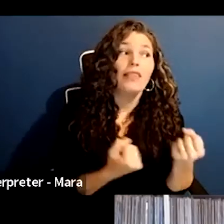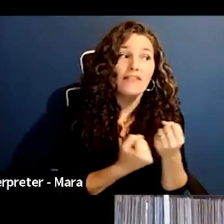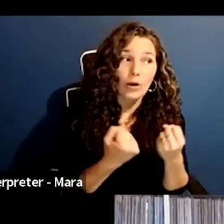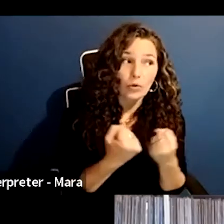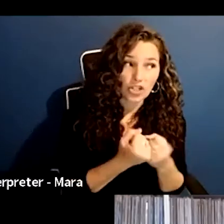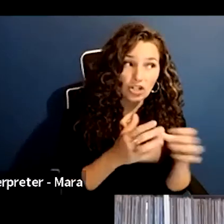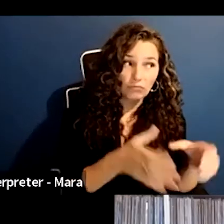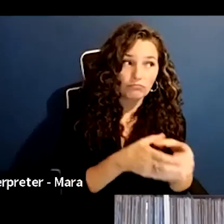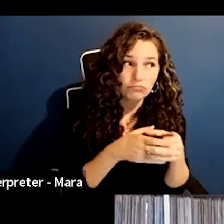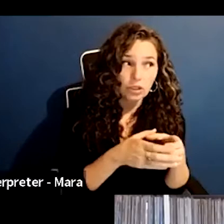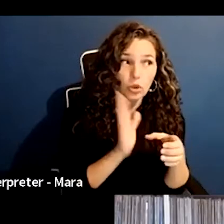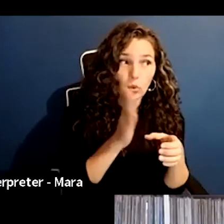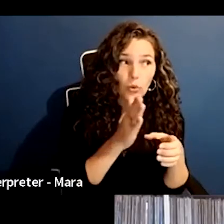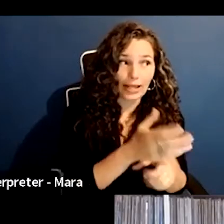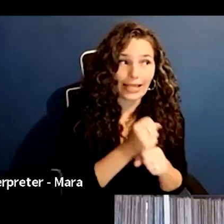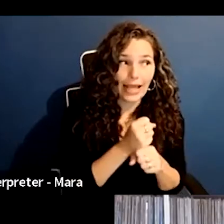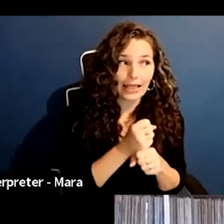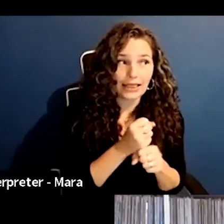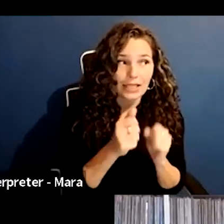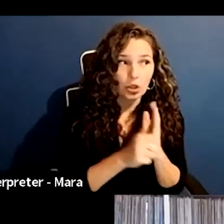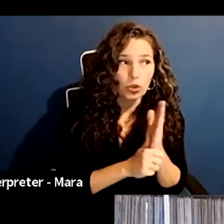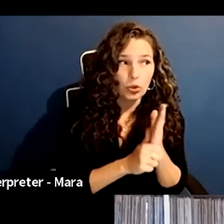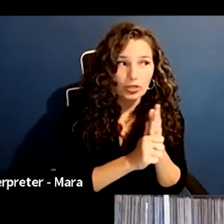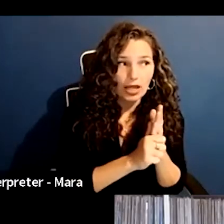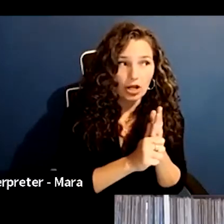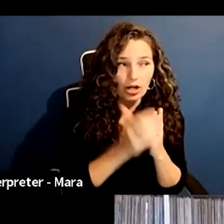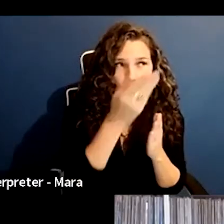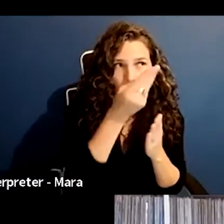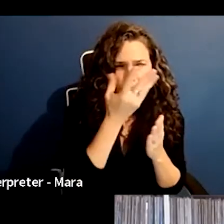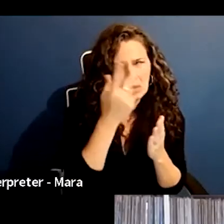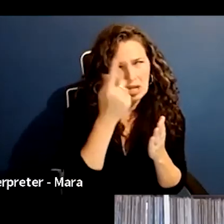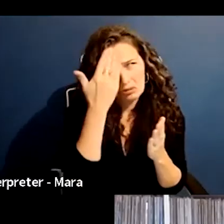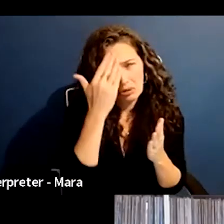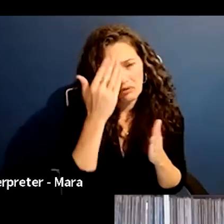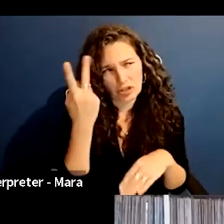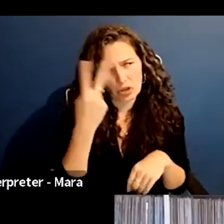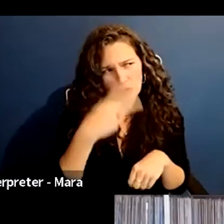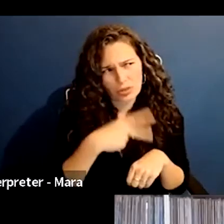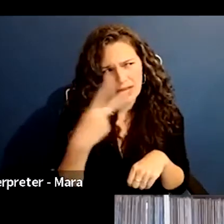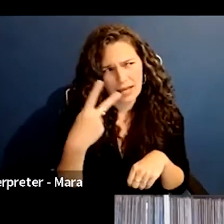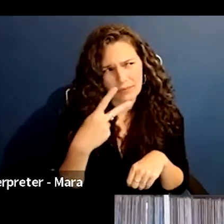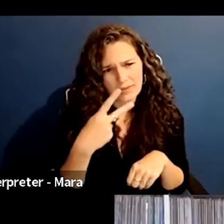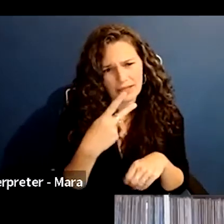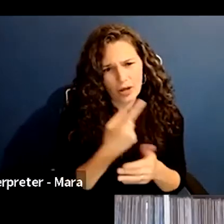and it will tell you every. I don't know if it's twice a week or- Three times.